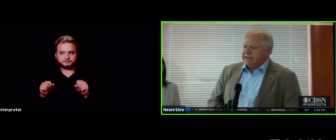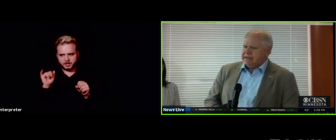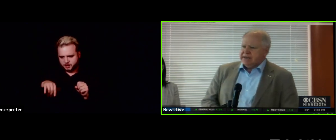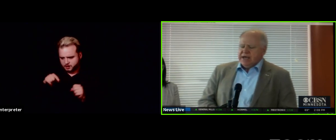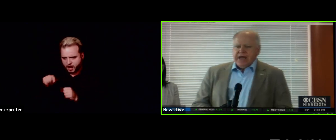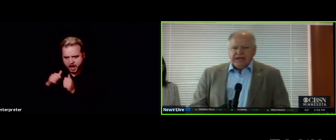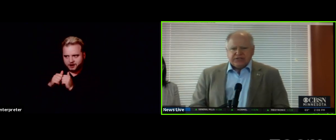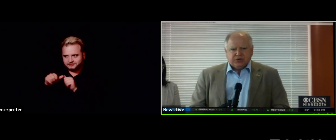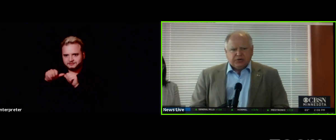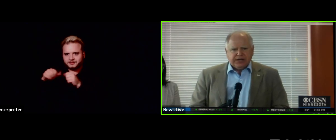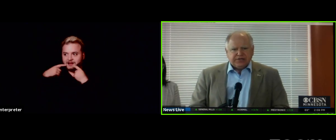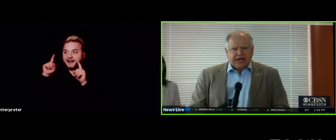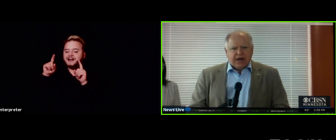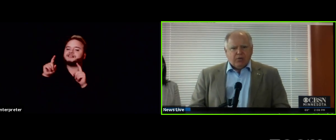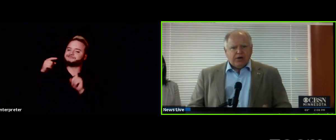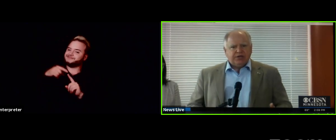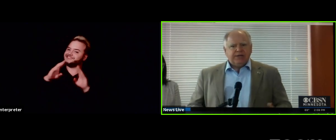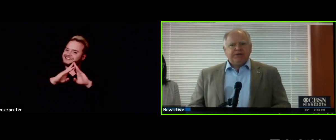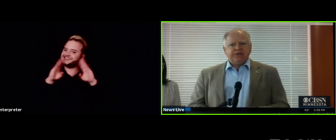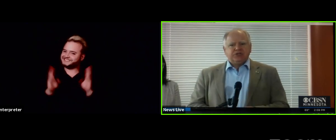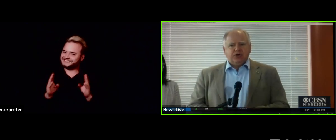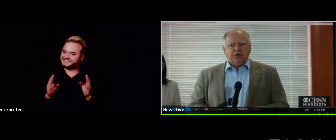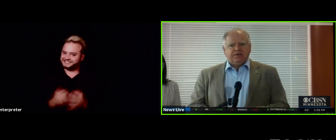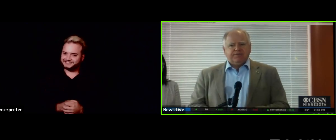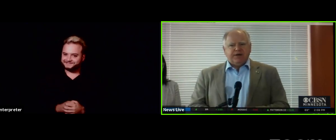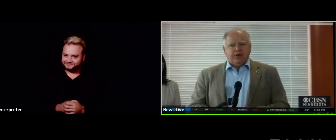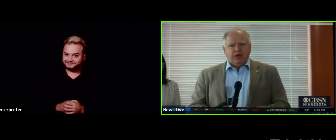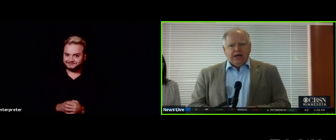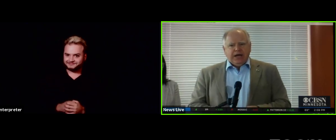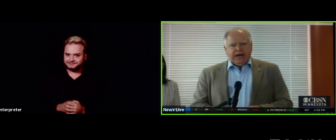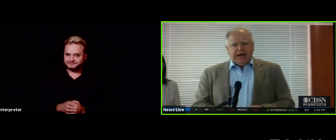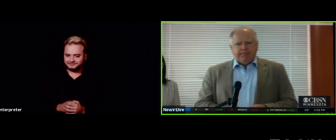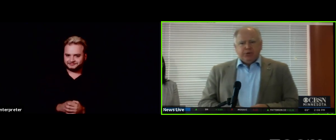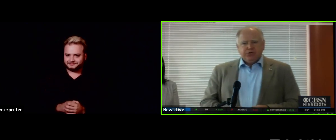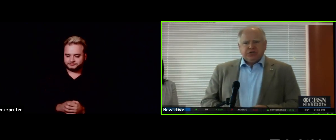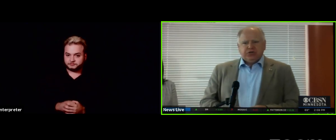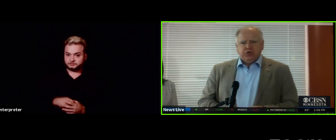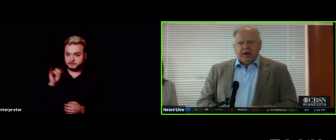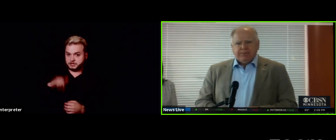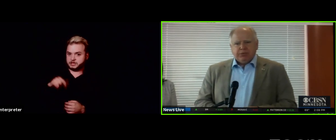to COVID-19. It certainly is now. We are deeply concerned that the federal boost to unemployment